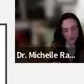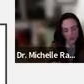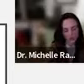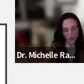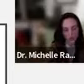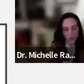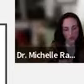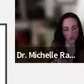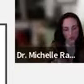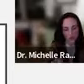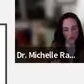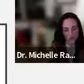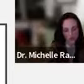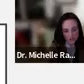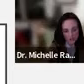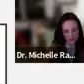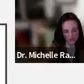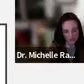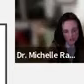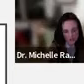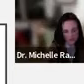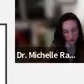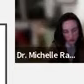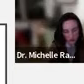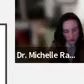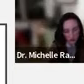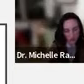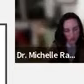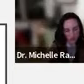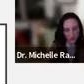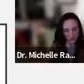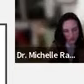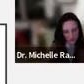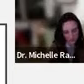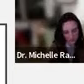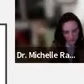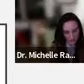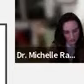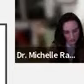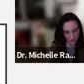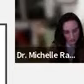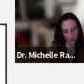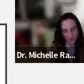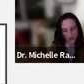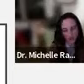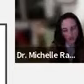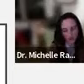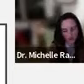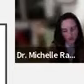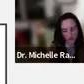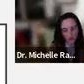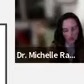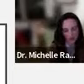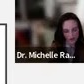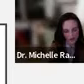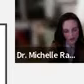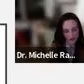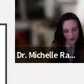t was hospitalized 274 patients who are hospitalized. alized and out of those own and out of those only 26. of those of those that were hospitalized, where the fully vaccine